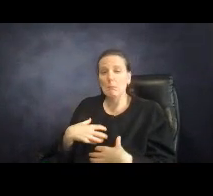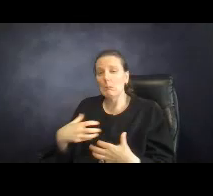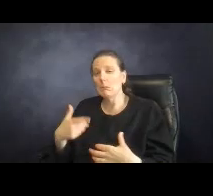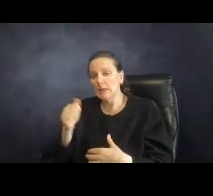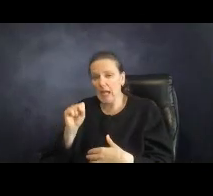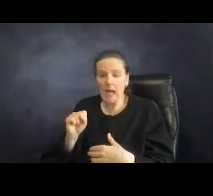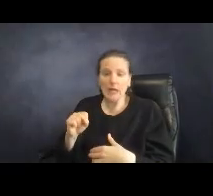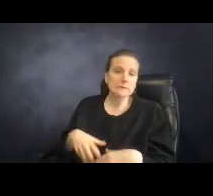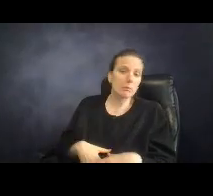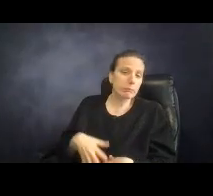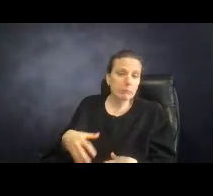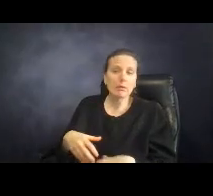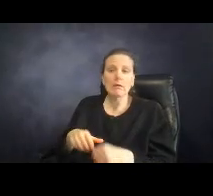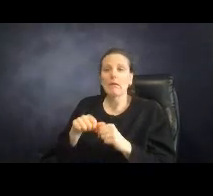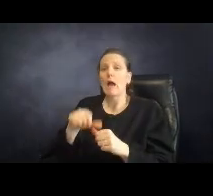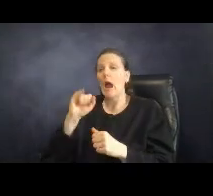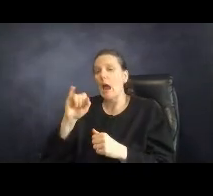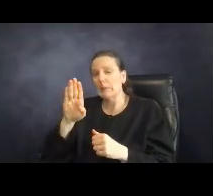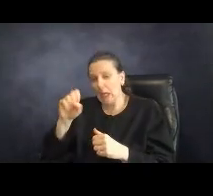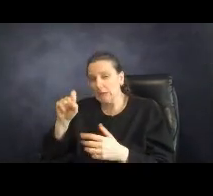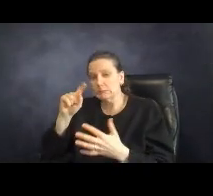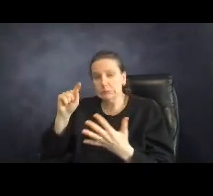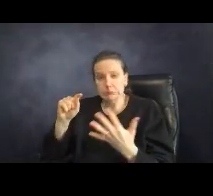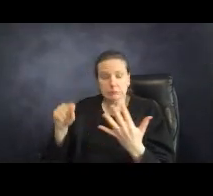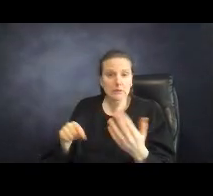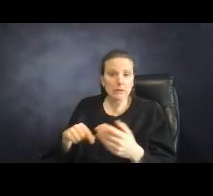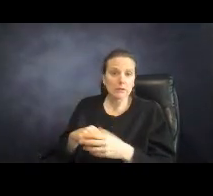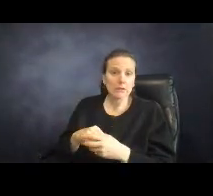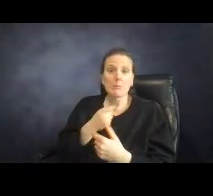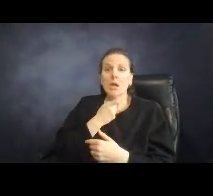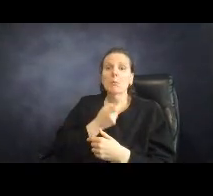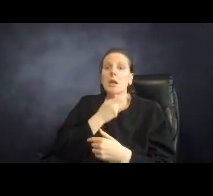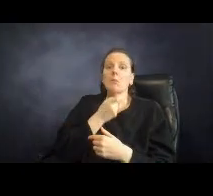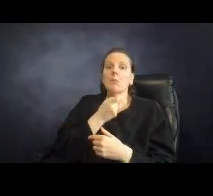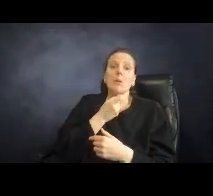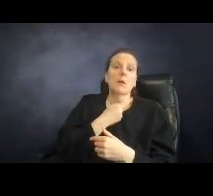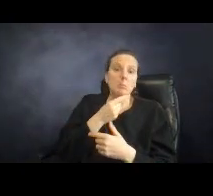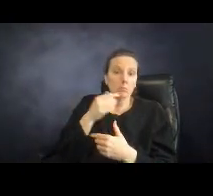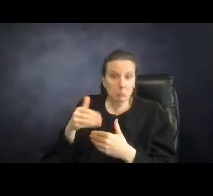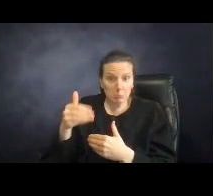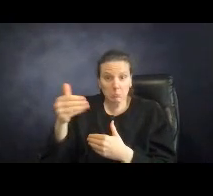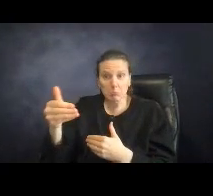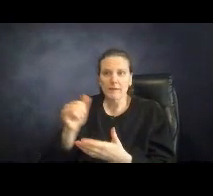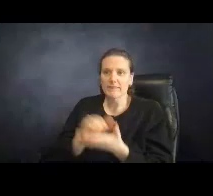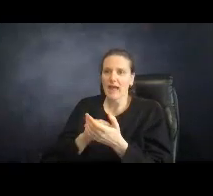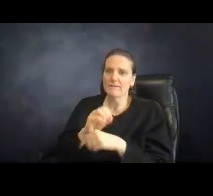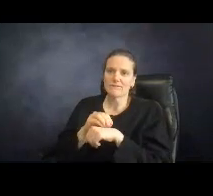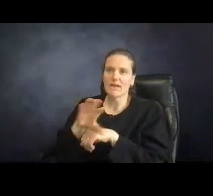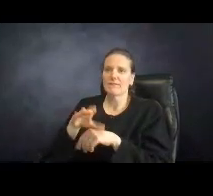and chronic diarrhea and IBS and those kinds of things. Do you, are you, you know, burping regularly? Well all that is affected by your microbiome